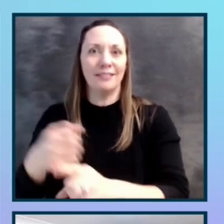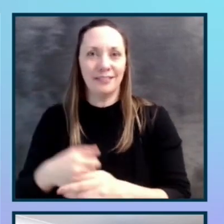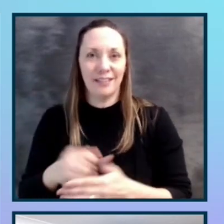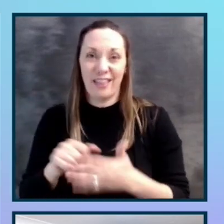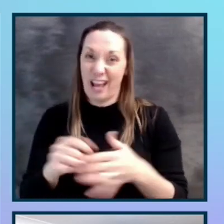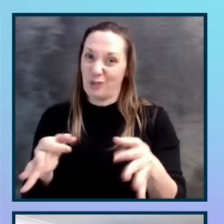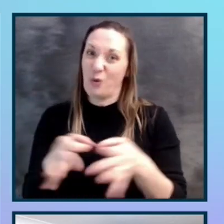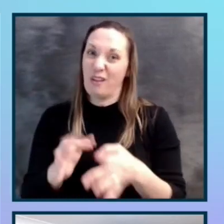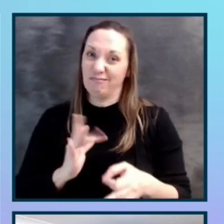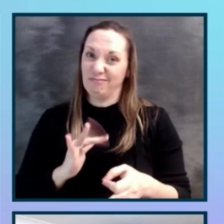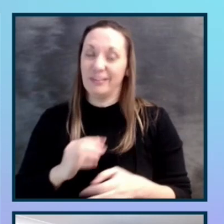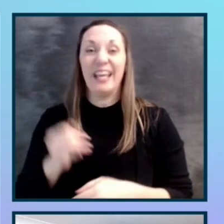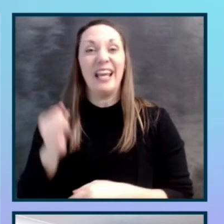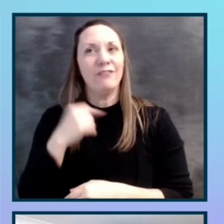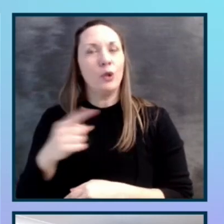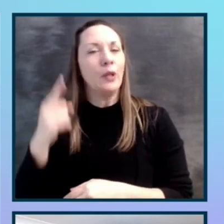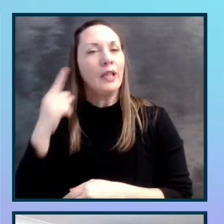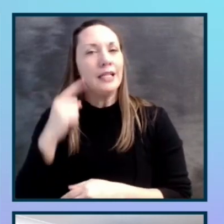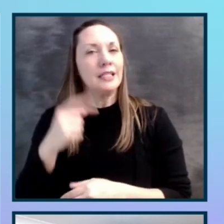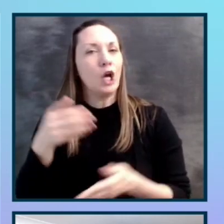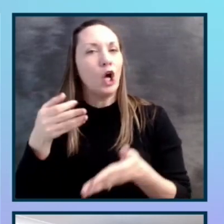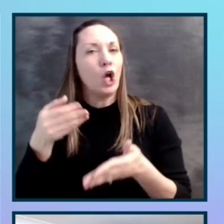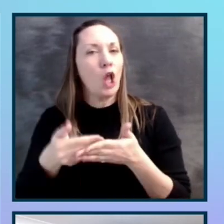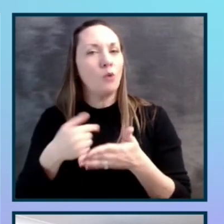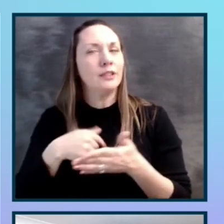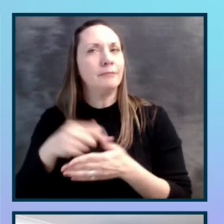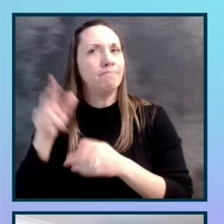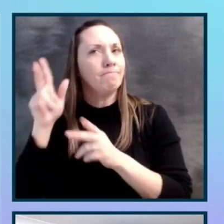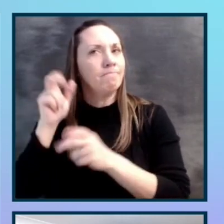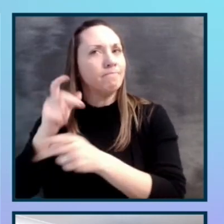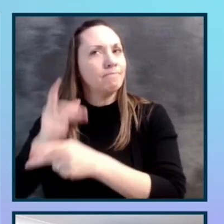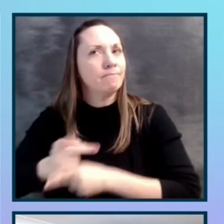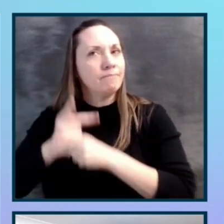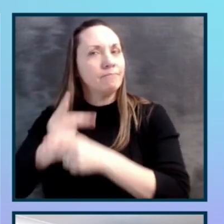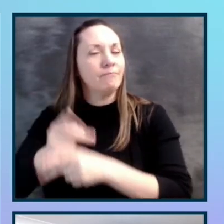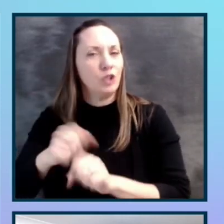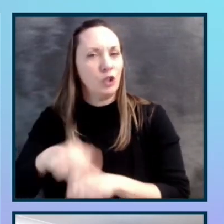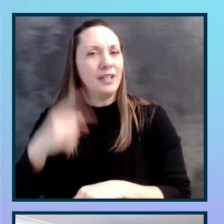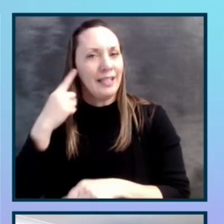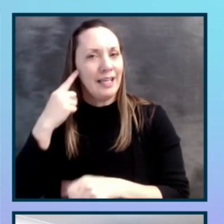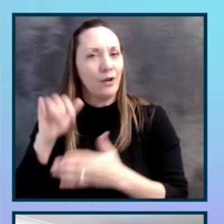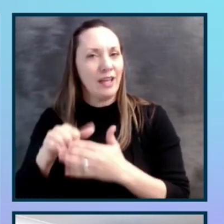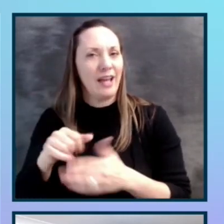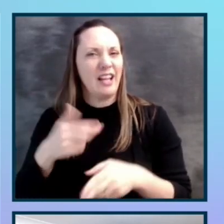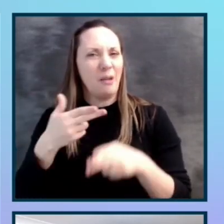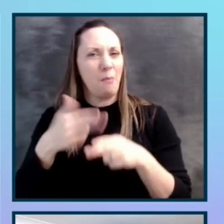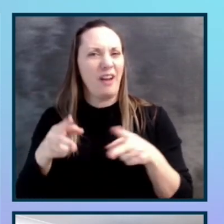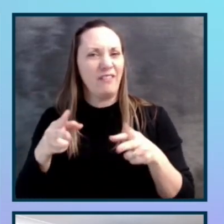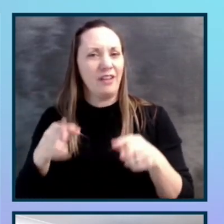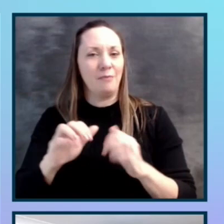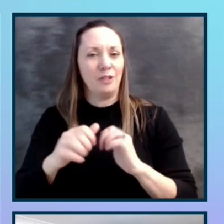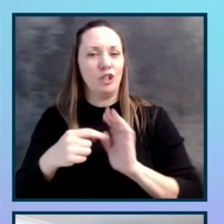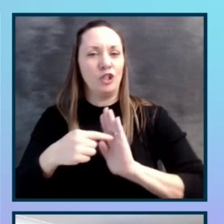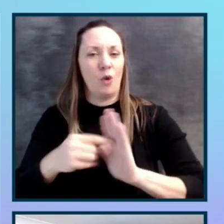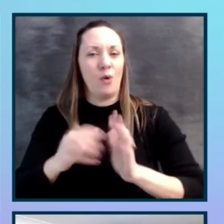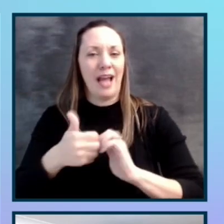If you listen closely, you might be able to pick it out, but you'll see a couple of those in this brief clip showing how it all works in practice.